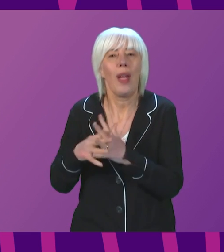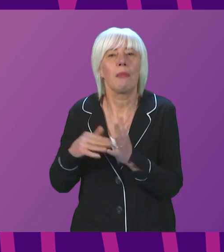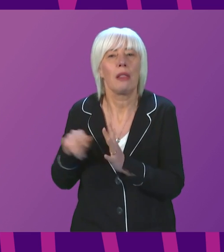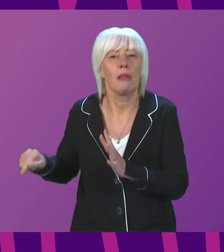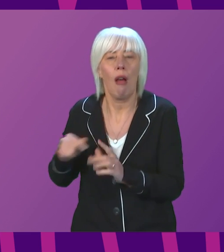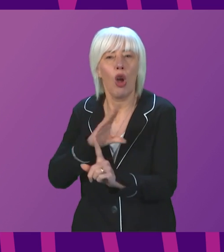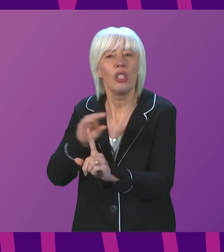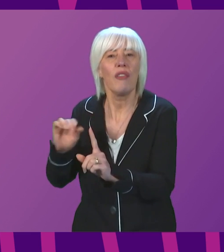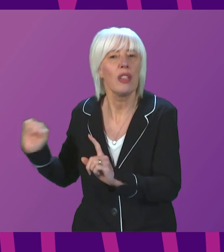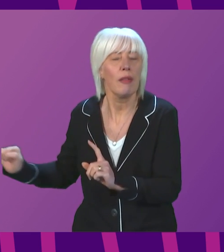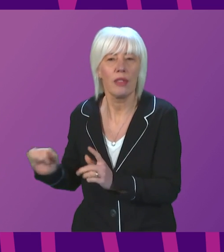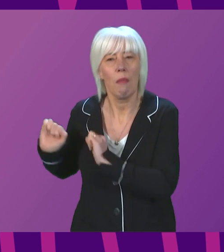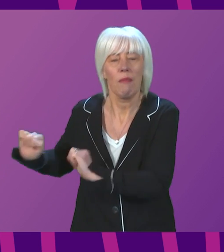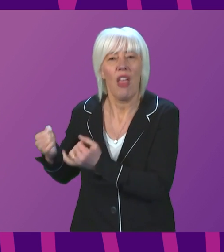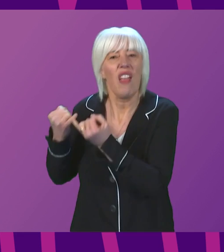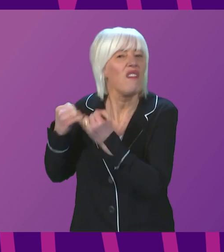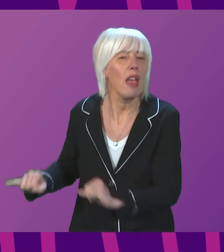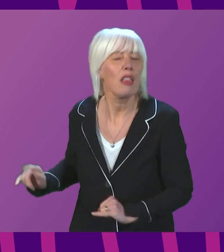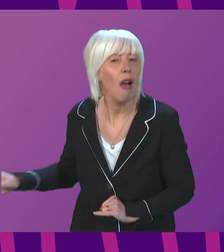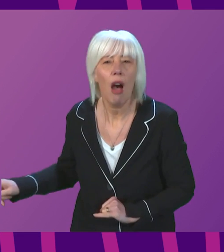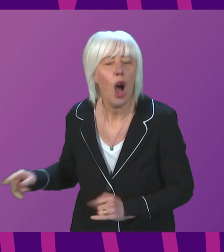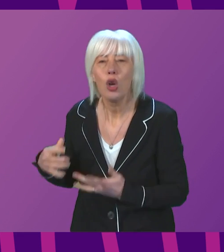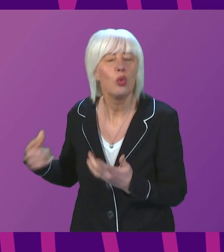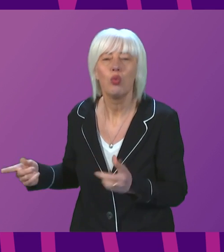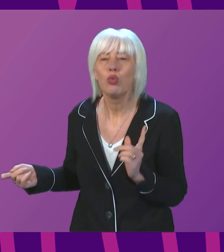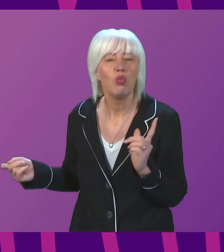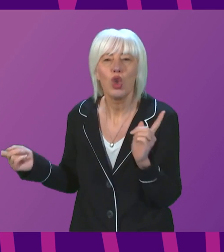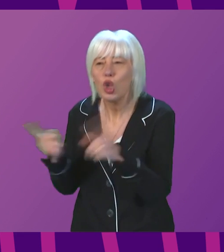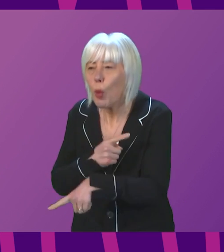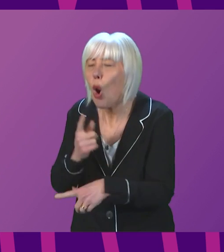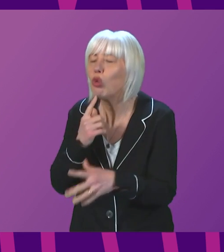complete failure to respond appropriately or accordingly.